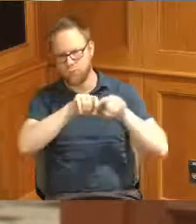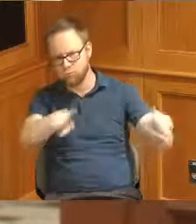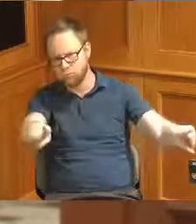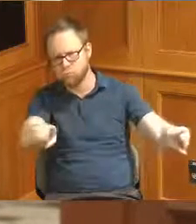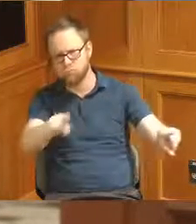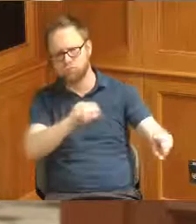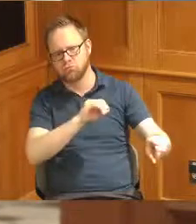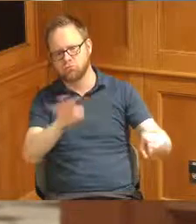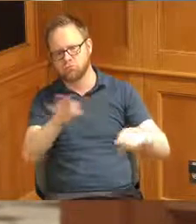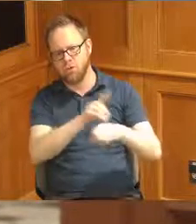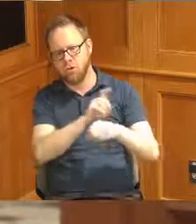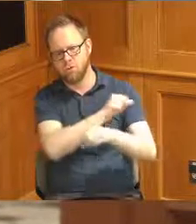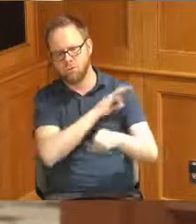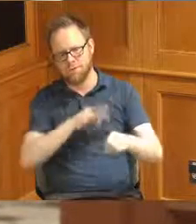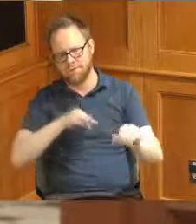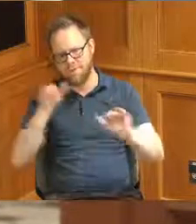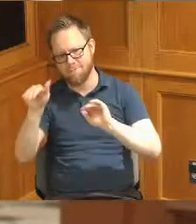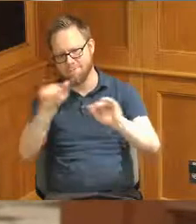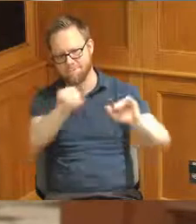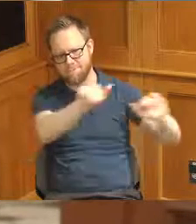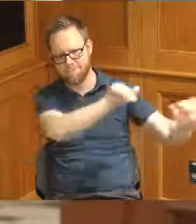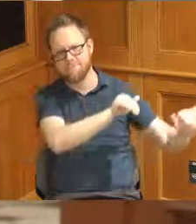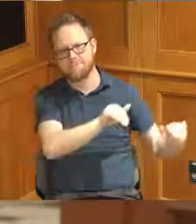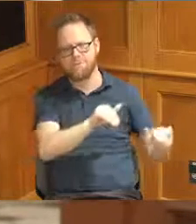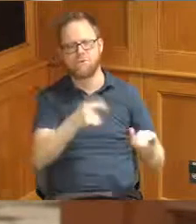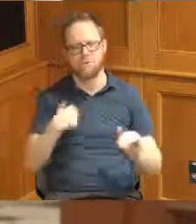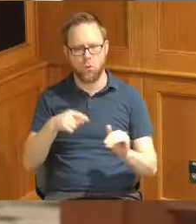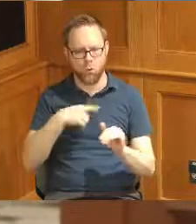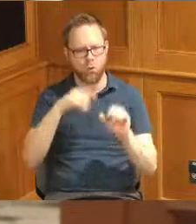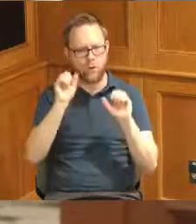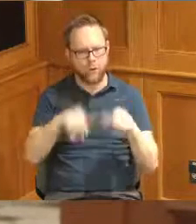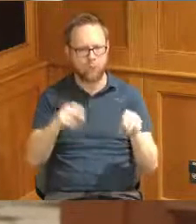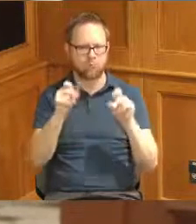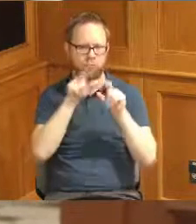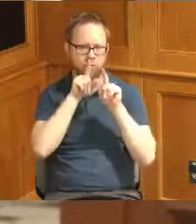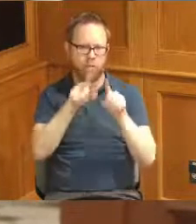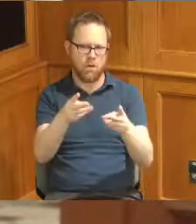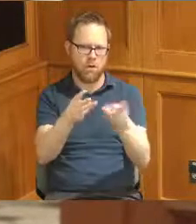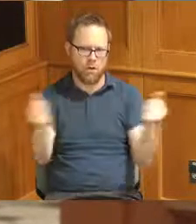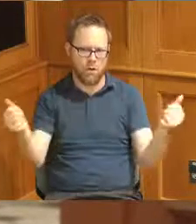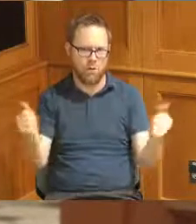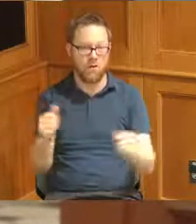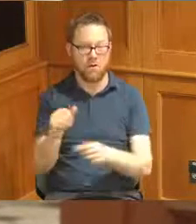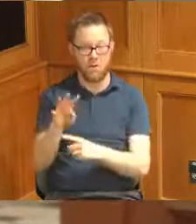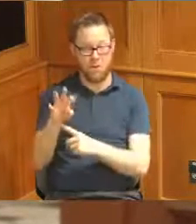which gave us a heads up on on getting this situation resolved although 40 minutes is is a